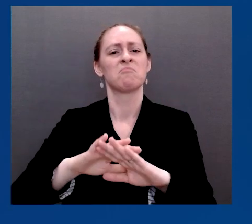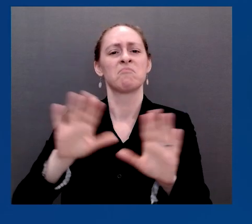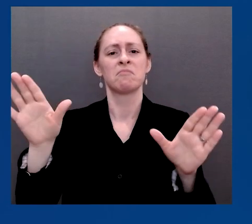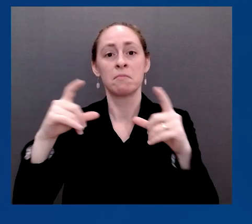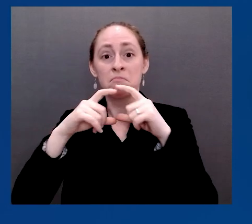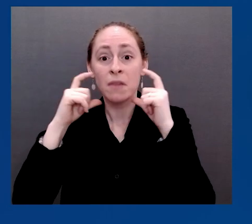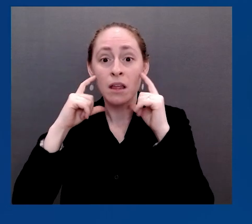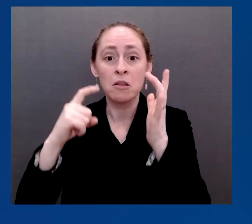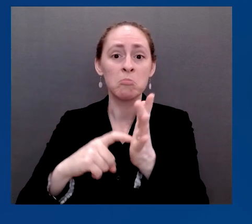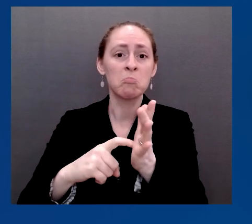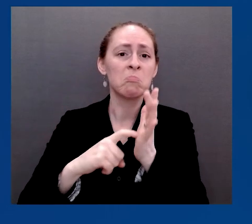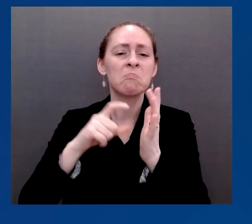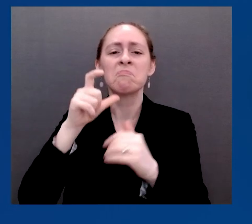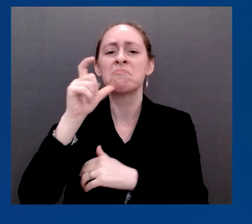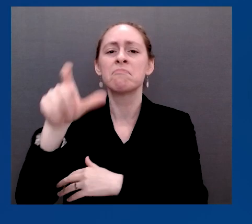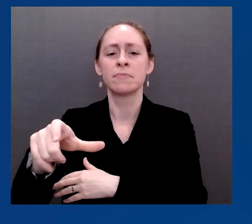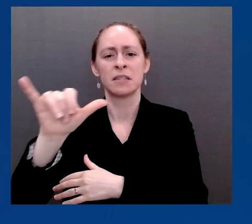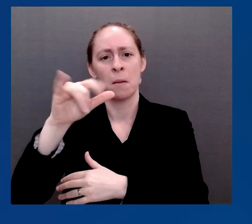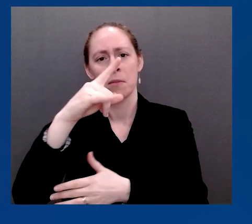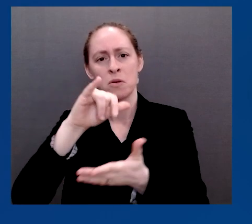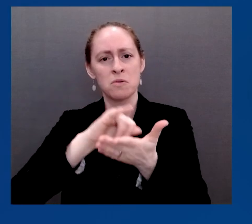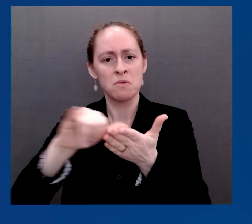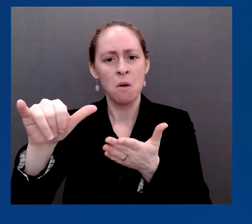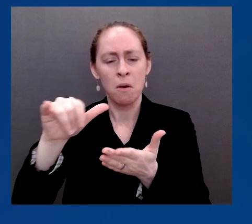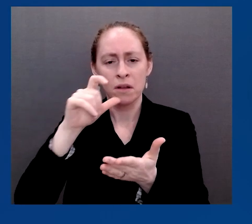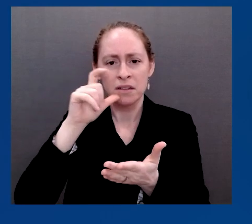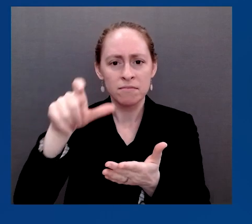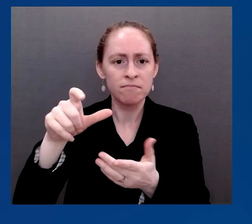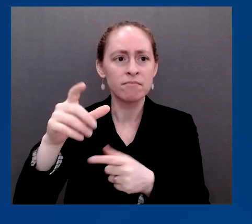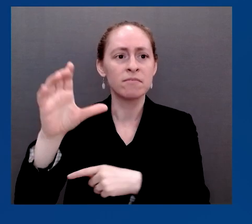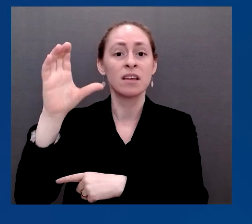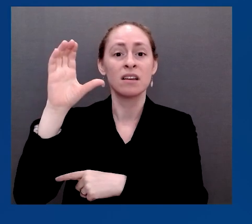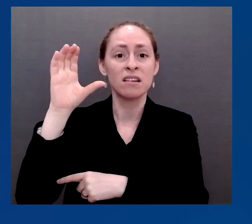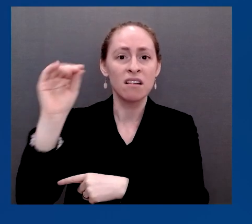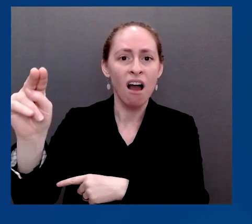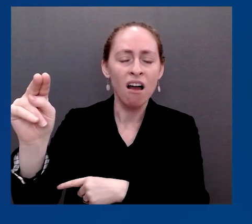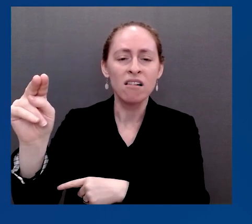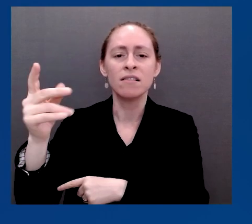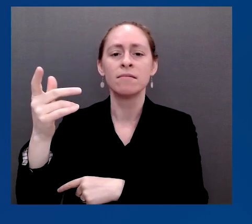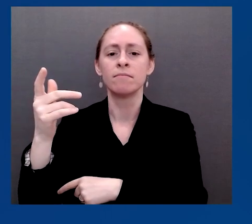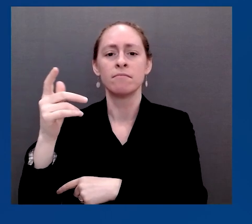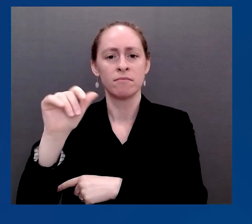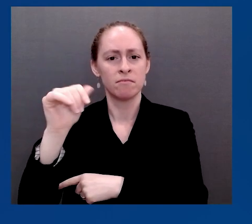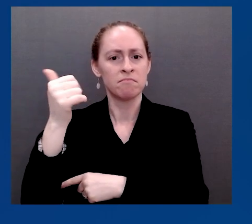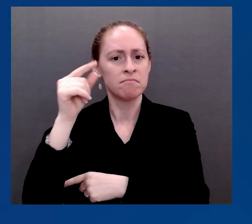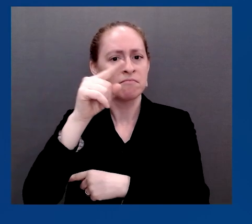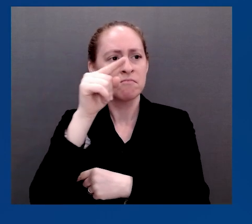other states lift mask requirements in schools. You've talked a lot about leading --